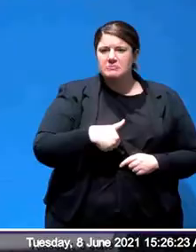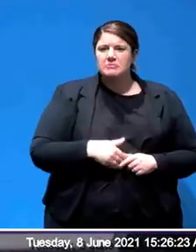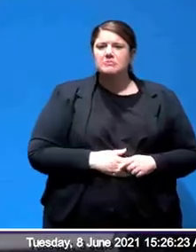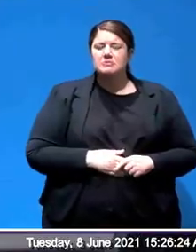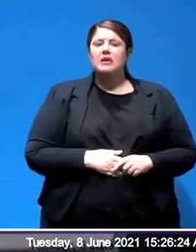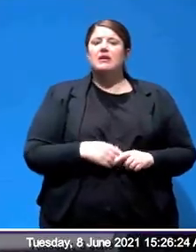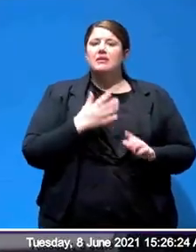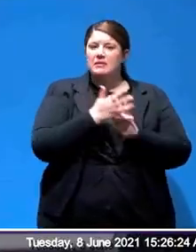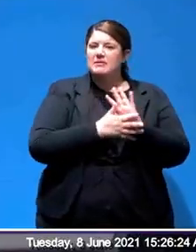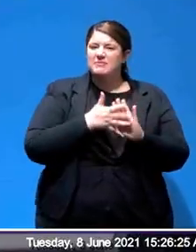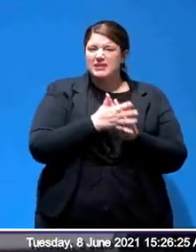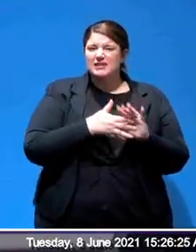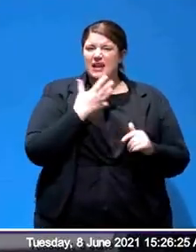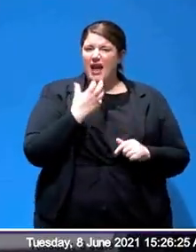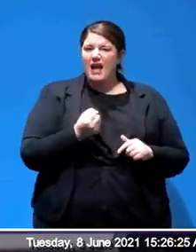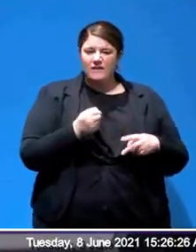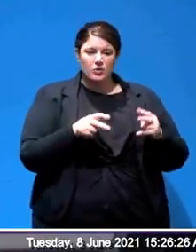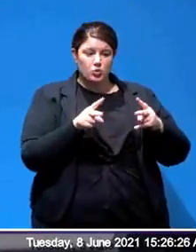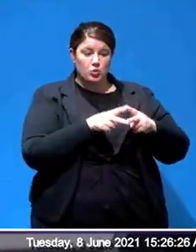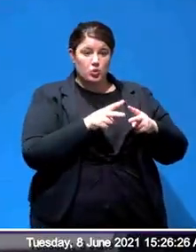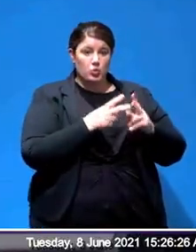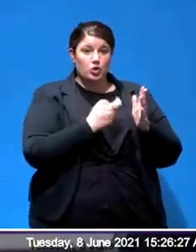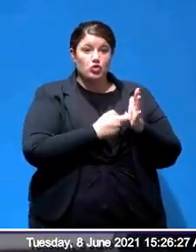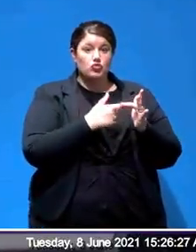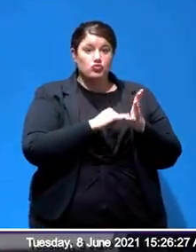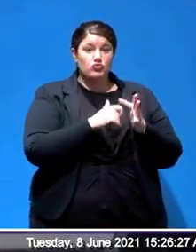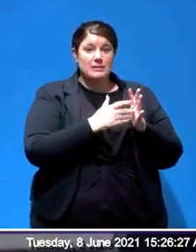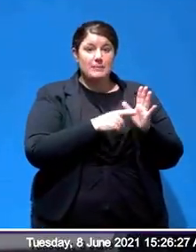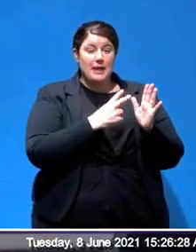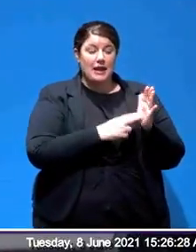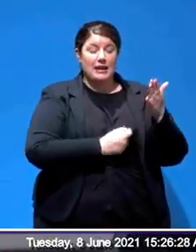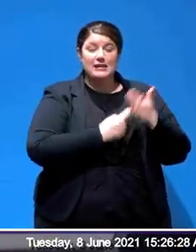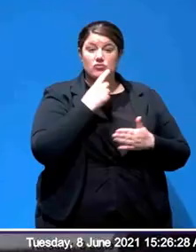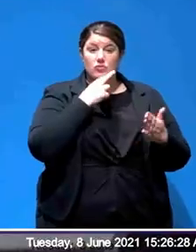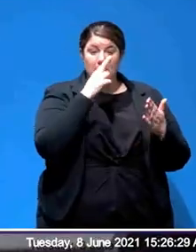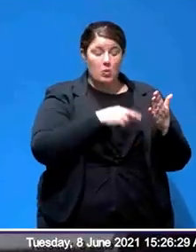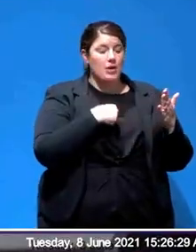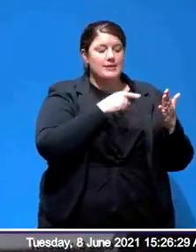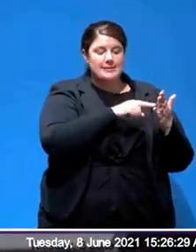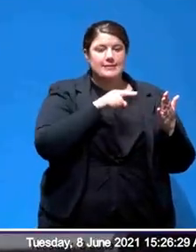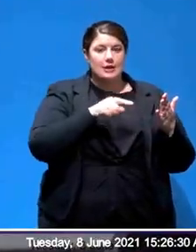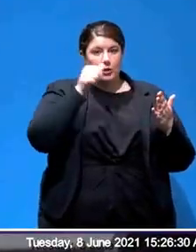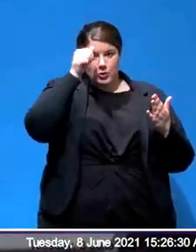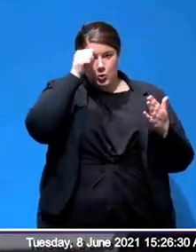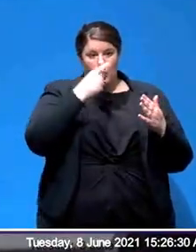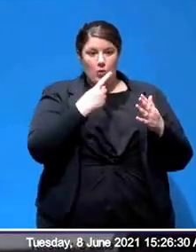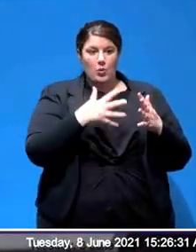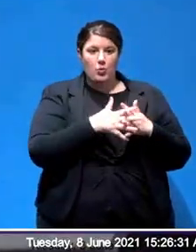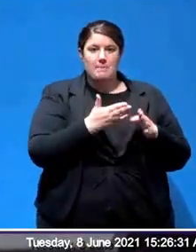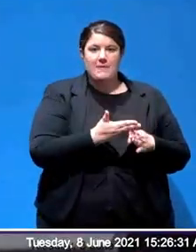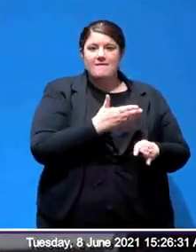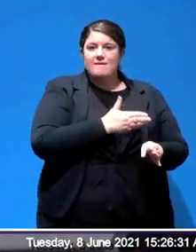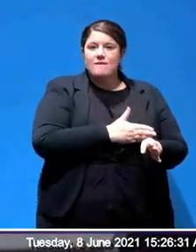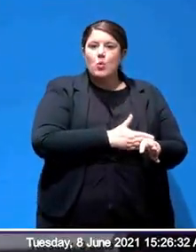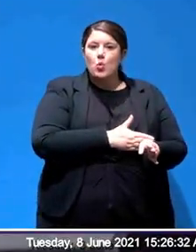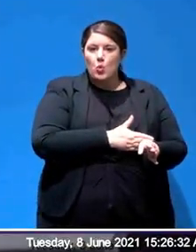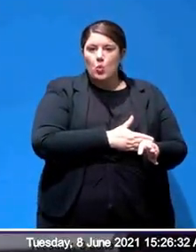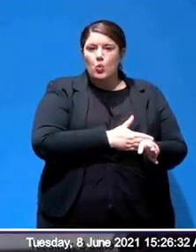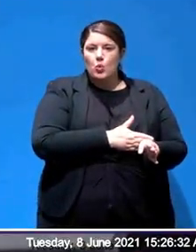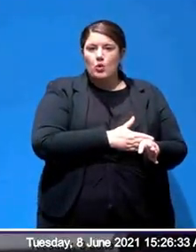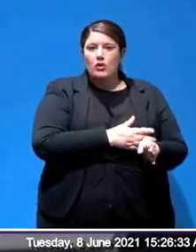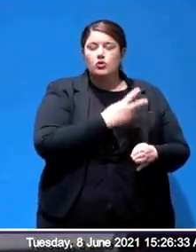there were certainly two RiskMans that I was aware of in that week preceding 22